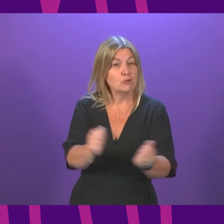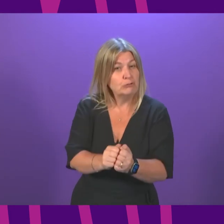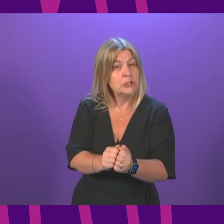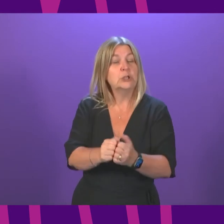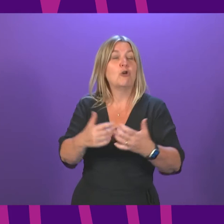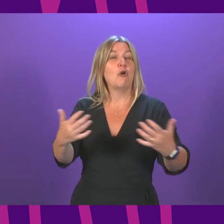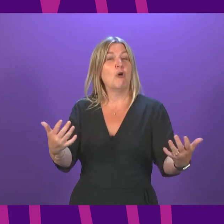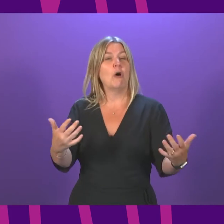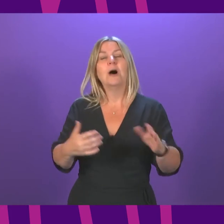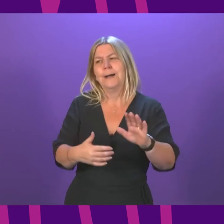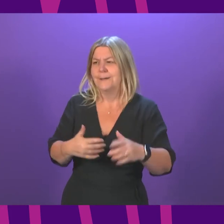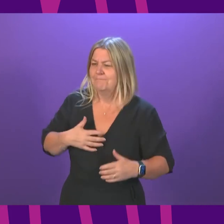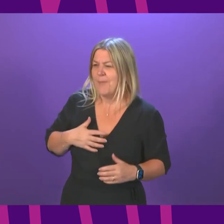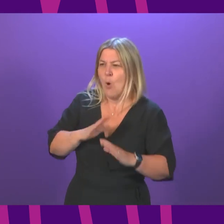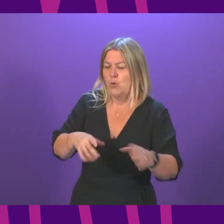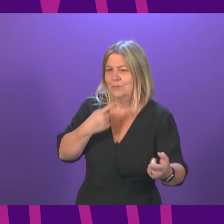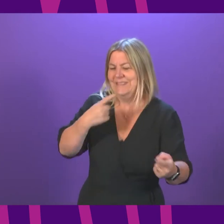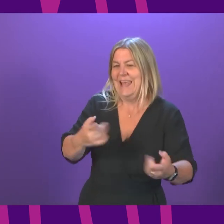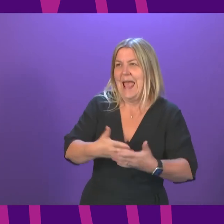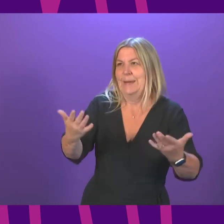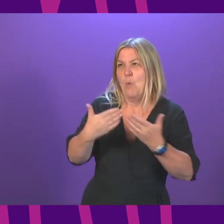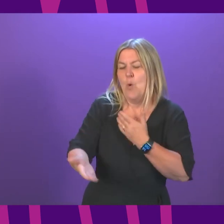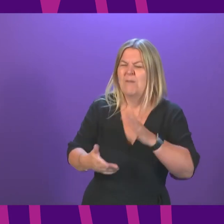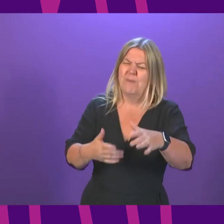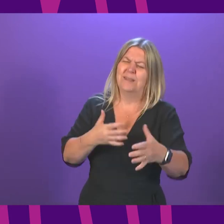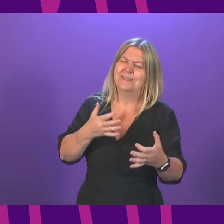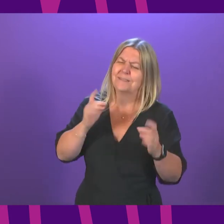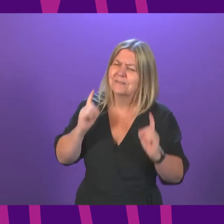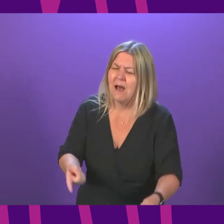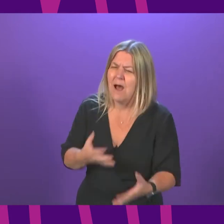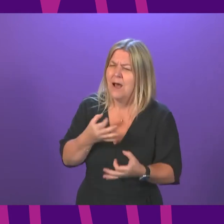I had not intended to make any closing remarks, but I cannot resist the temptation. For the